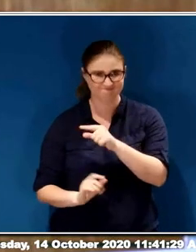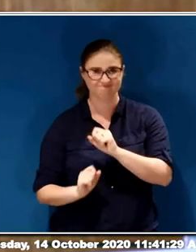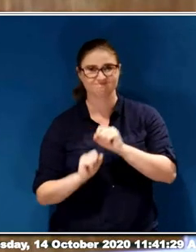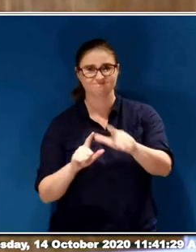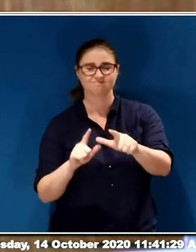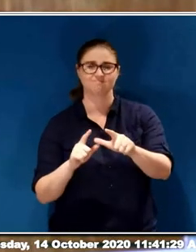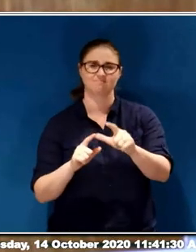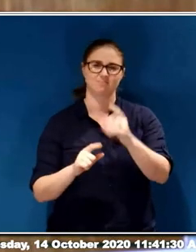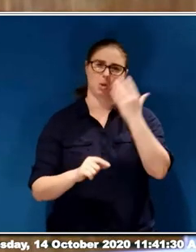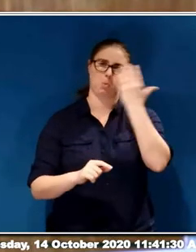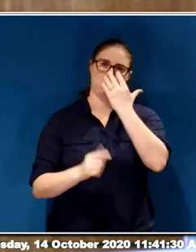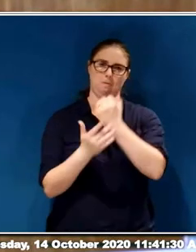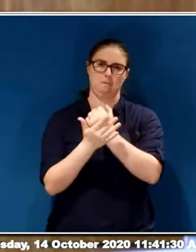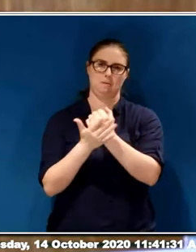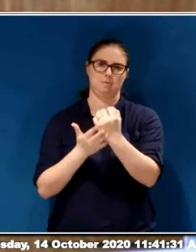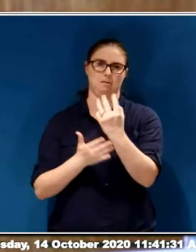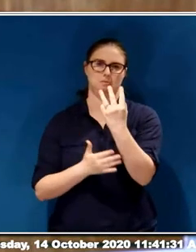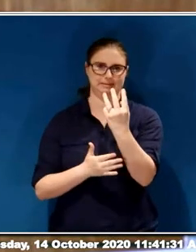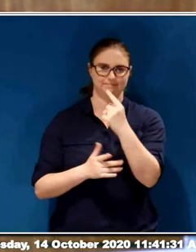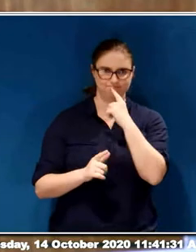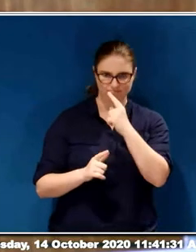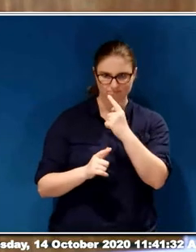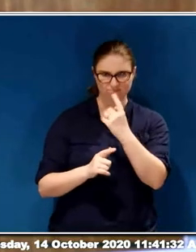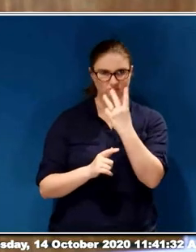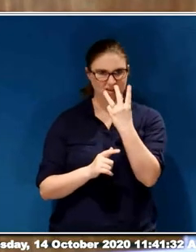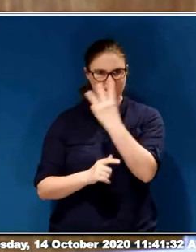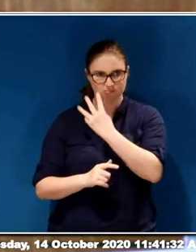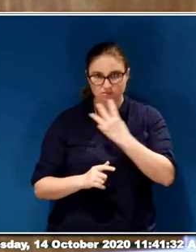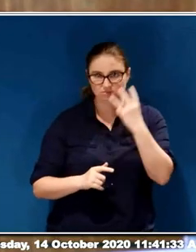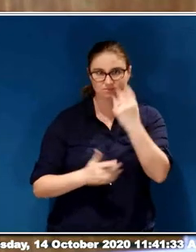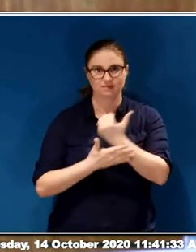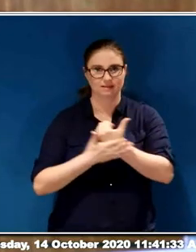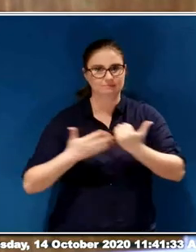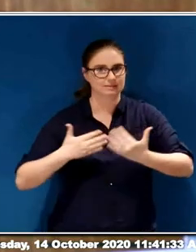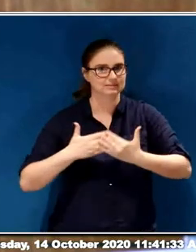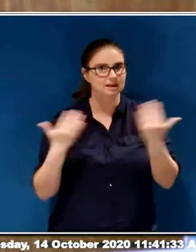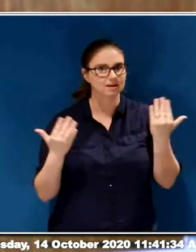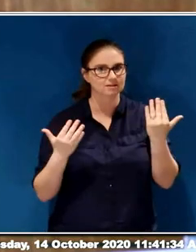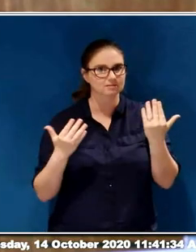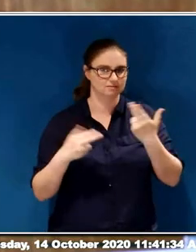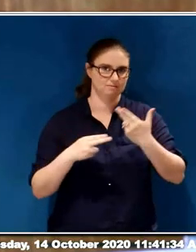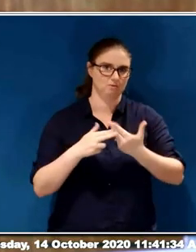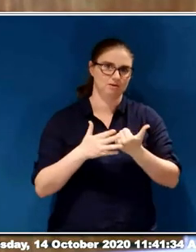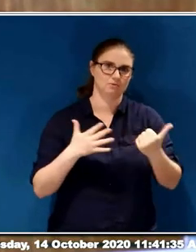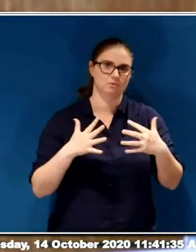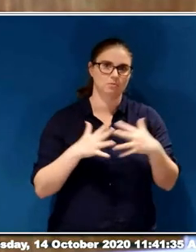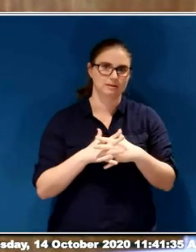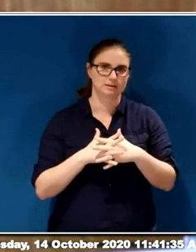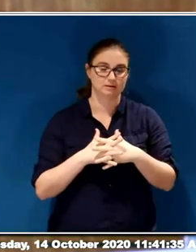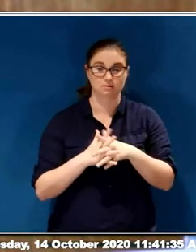The school were remarkable. He had a psychologist working with him and they provided him in the three hours